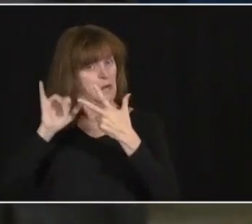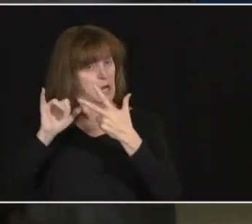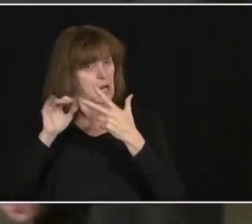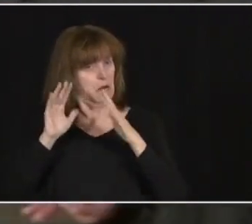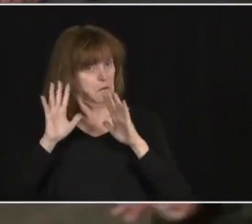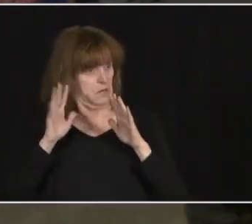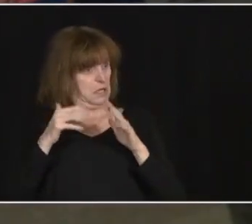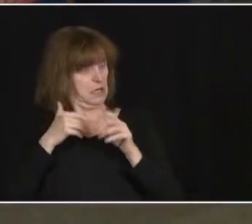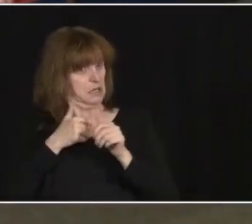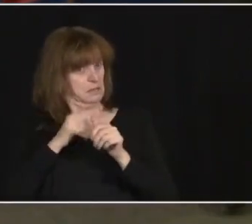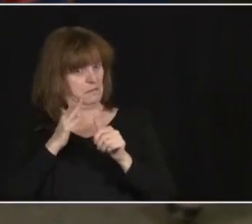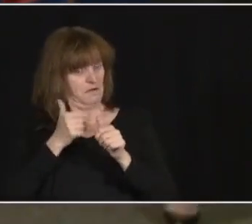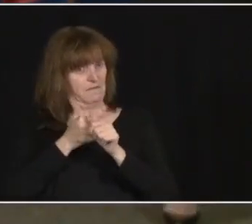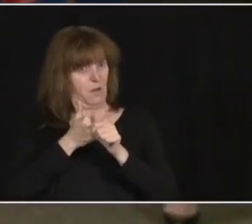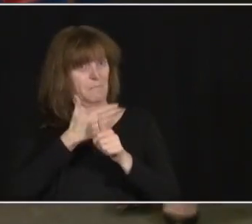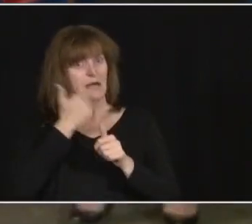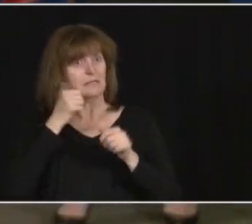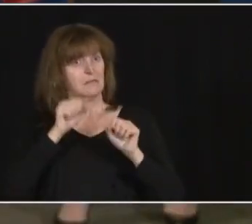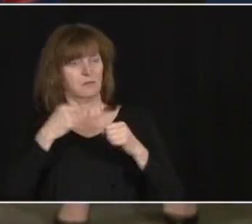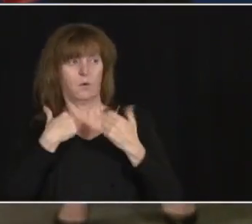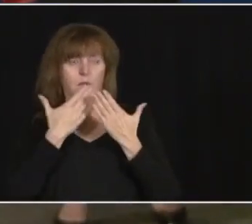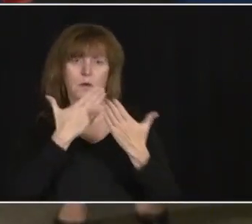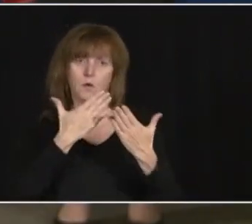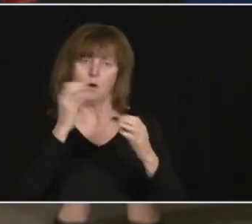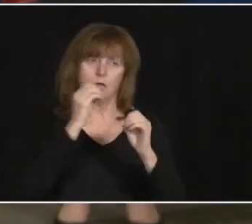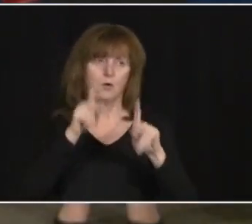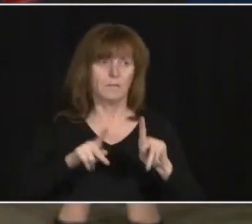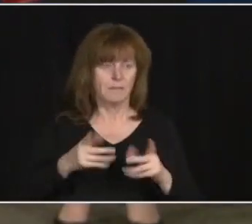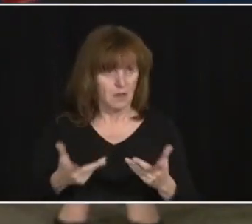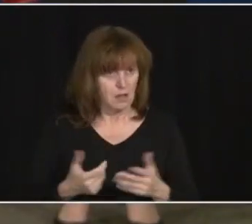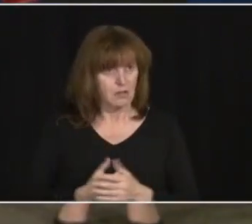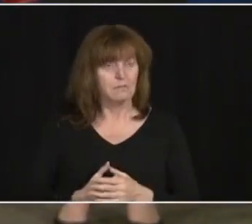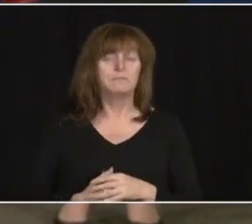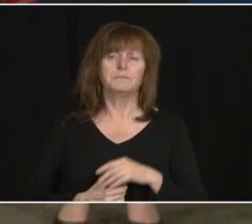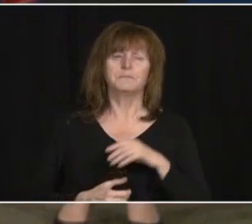So that's to the credit of everybody. Including